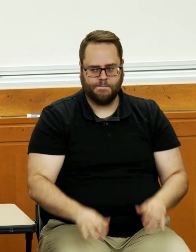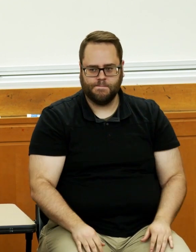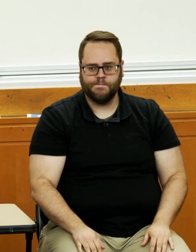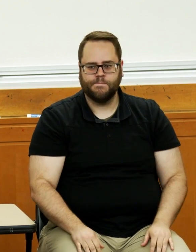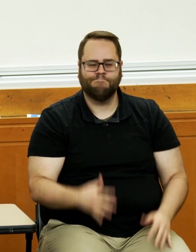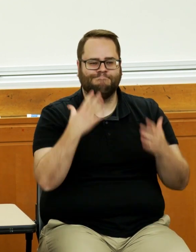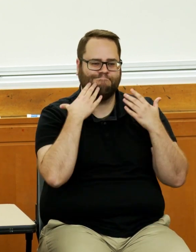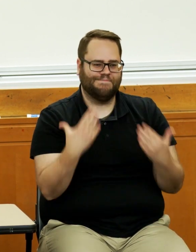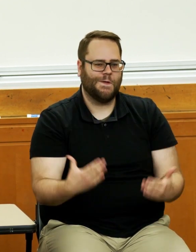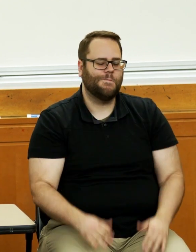Thank you.